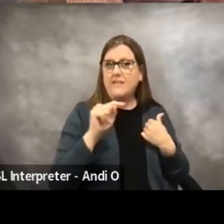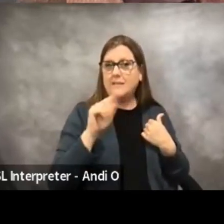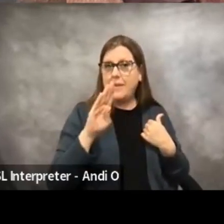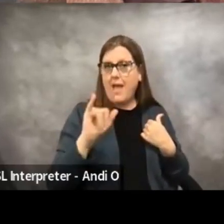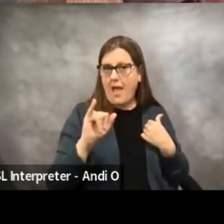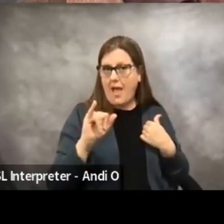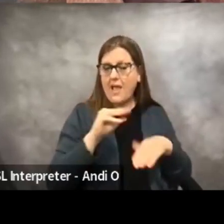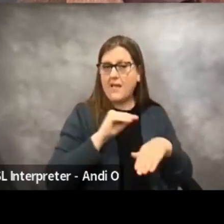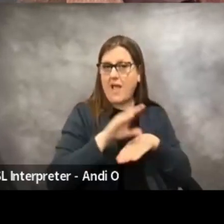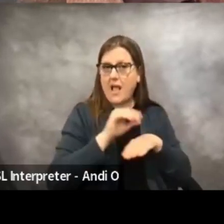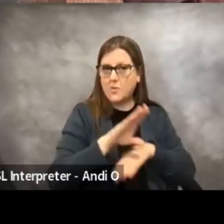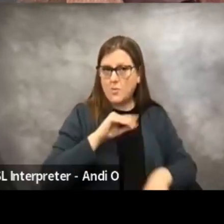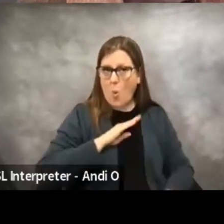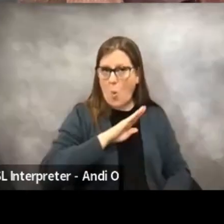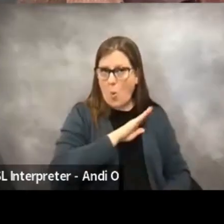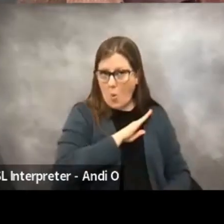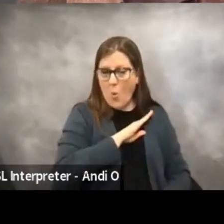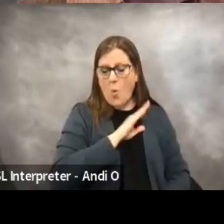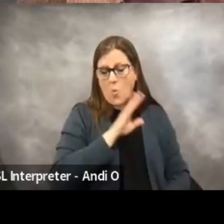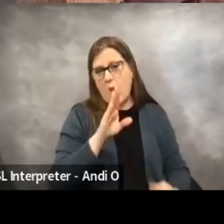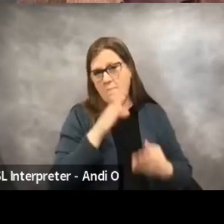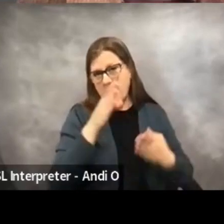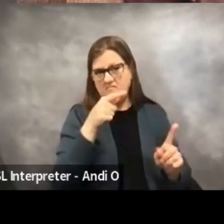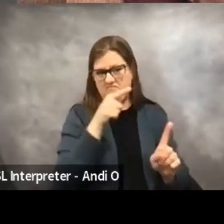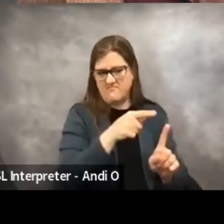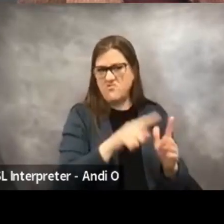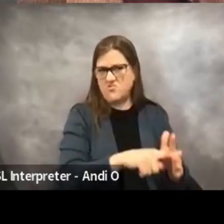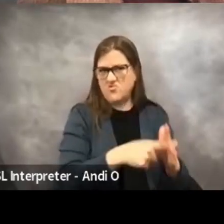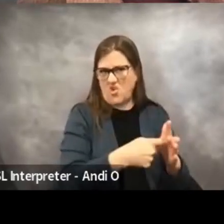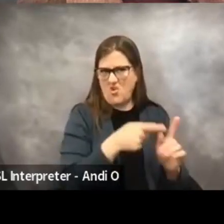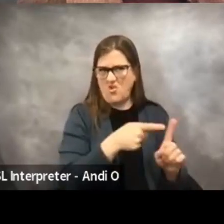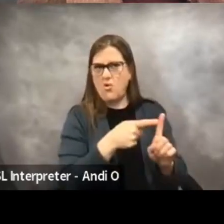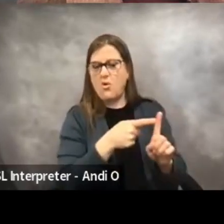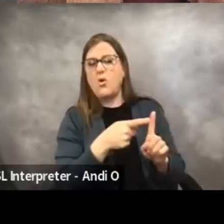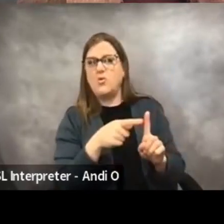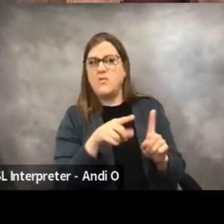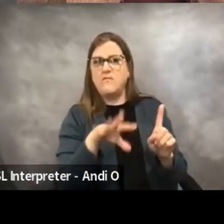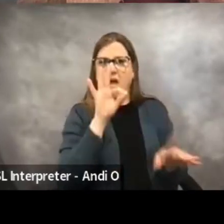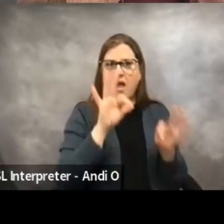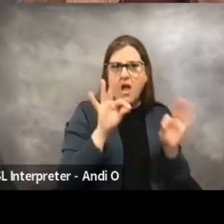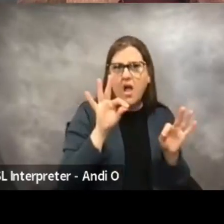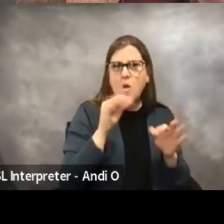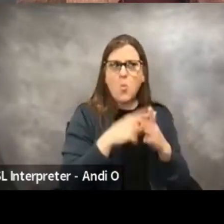Board. And that's a good place to go to start learning what level of assessment is available